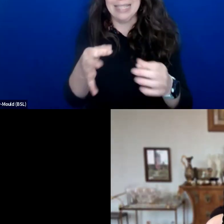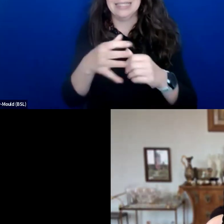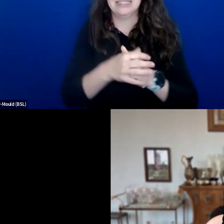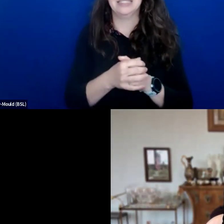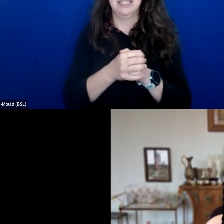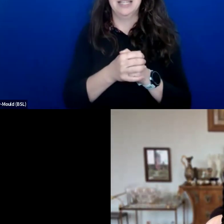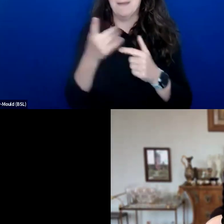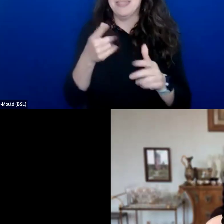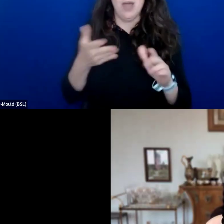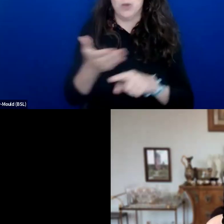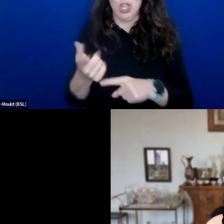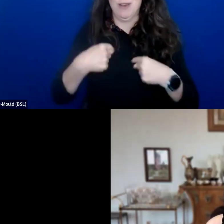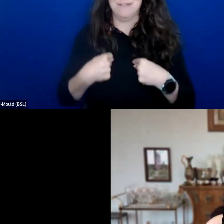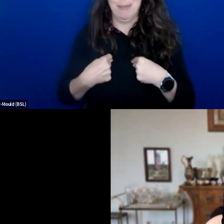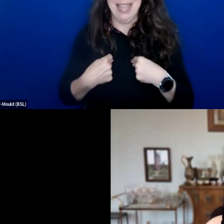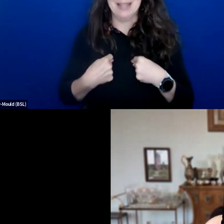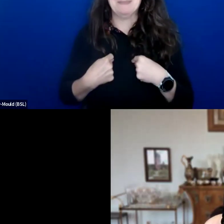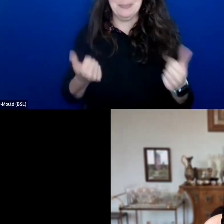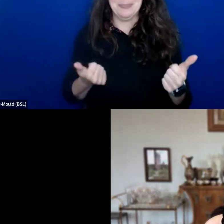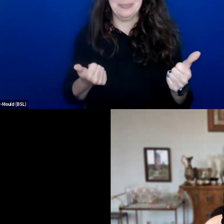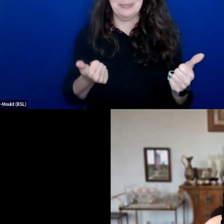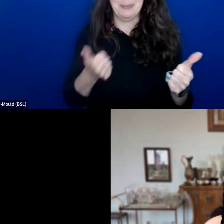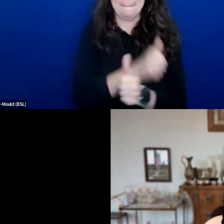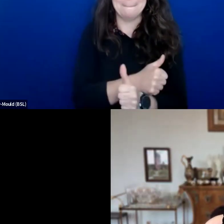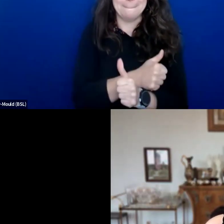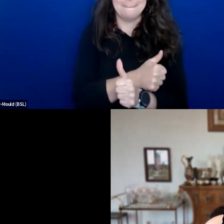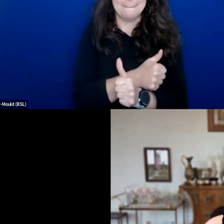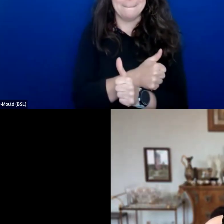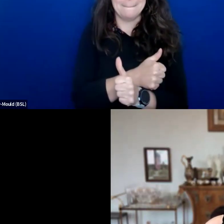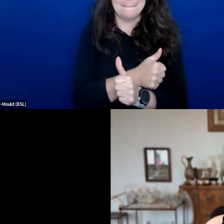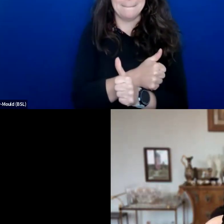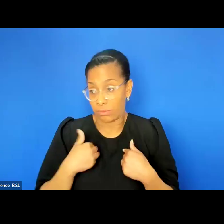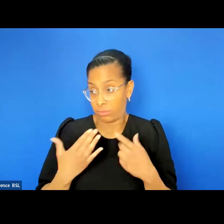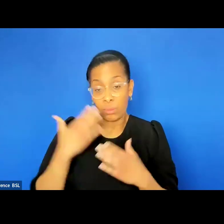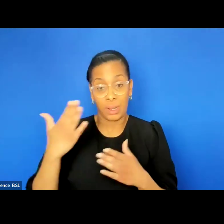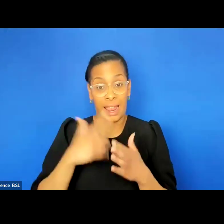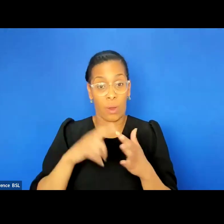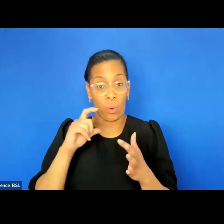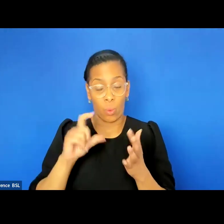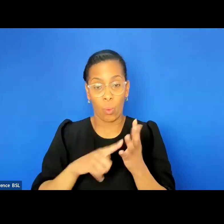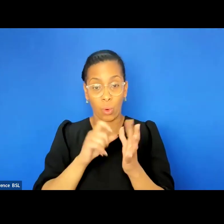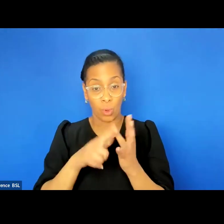route for me. I went to Ecuador, and that was my first job with the United Nations World Food Programme.